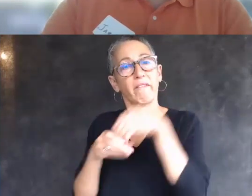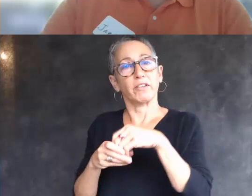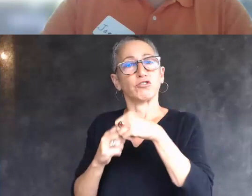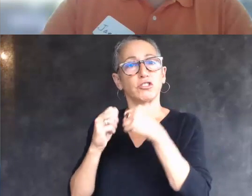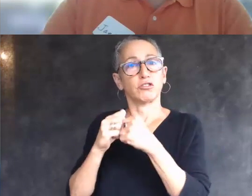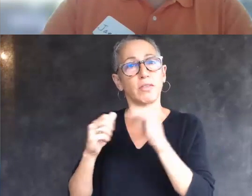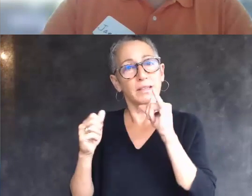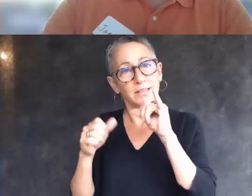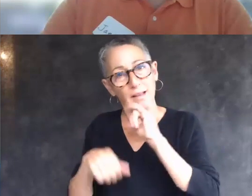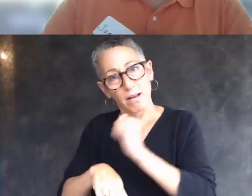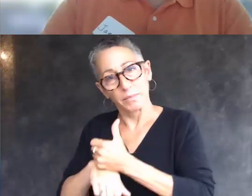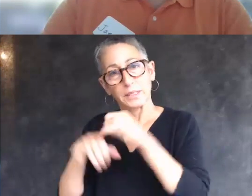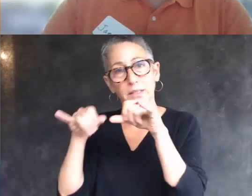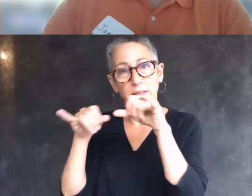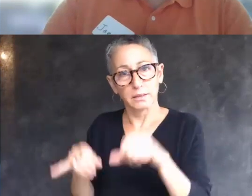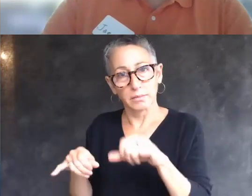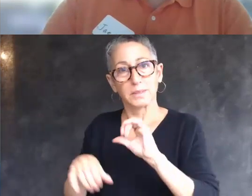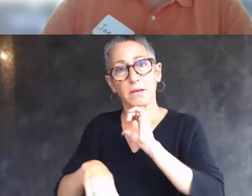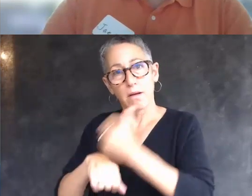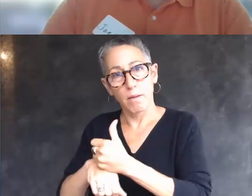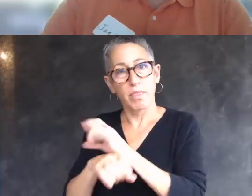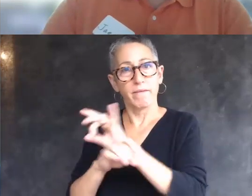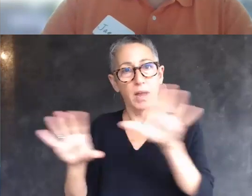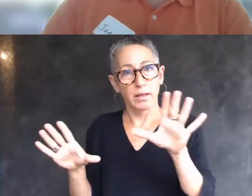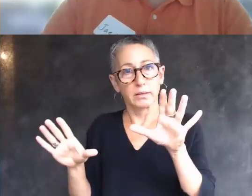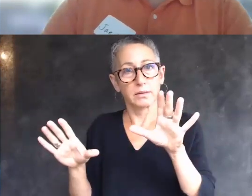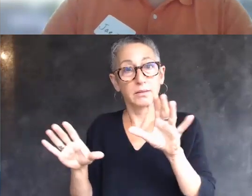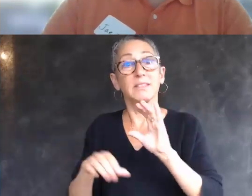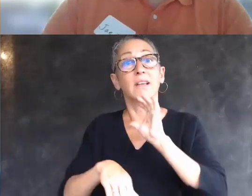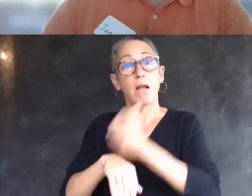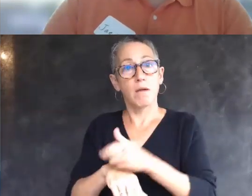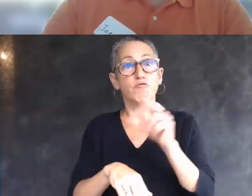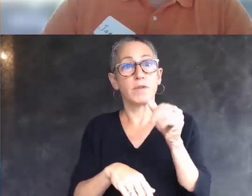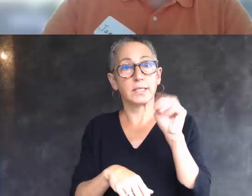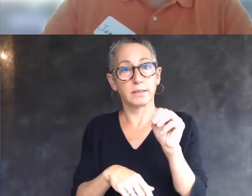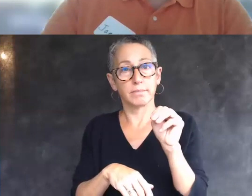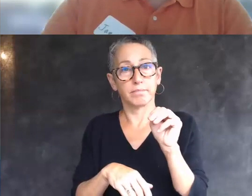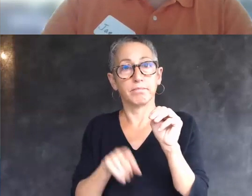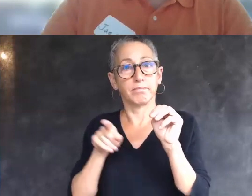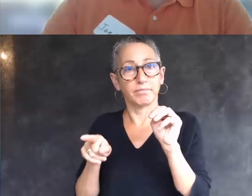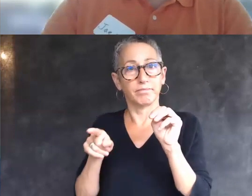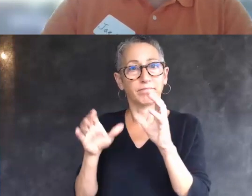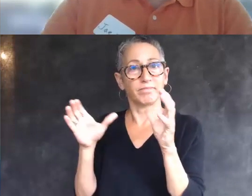that, you know, is certainly a racist system. At the same time, I want to point to the other side of that,